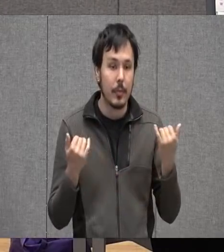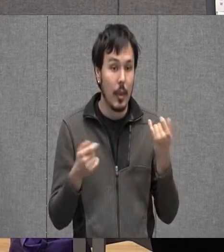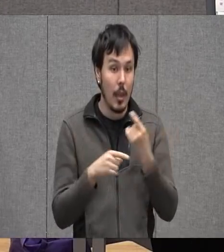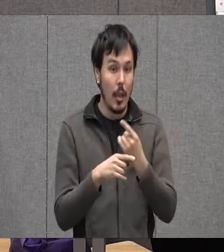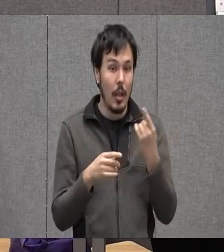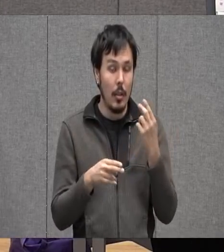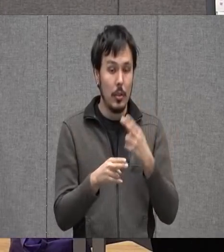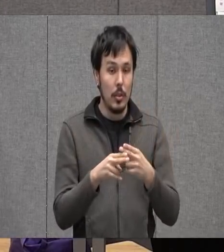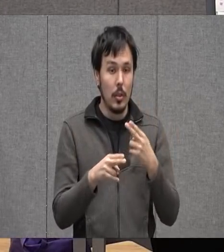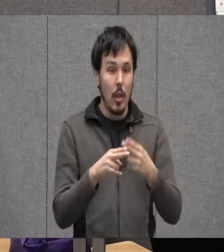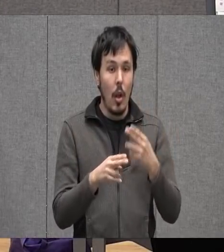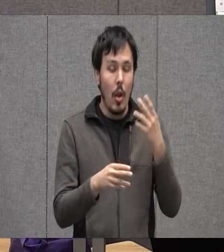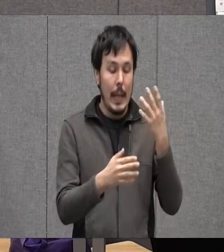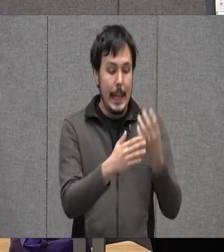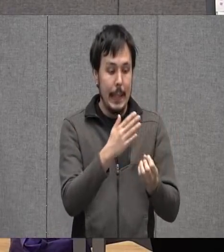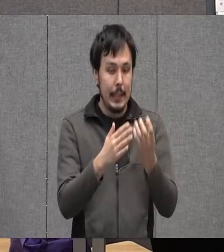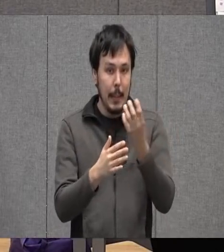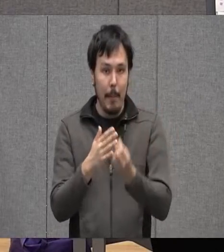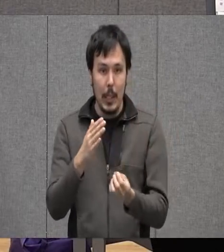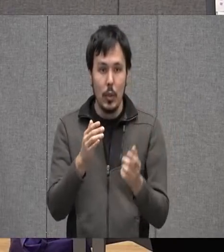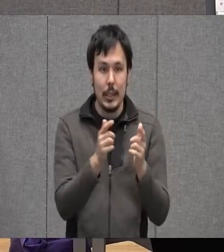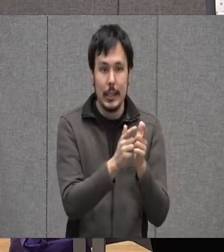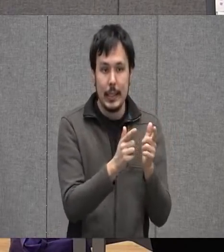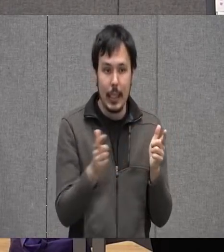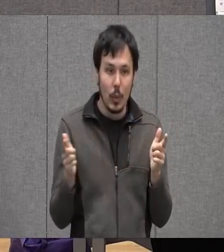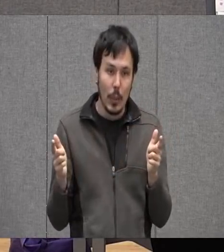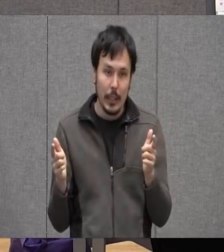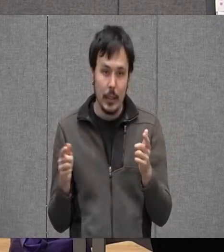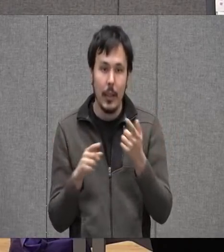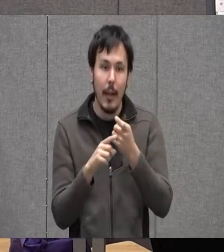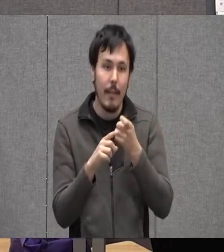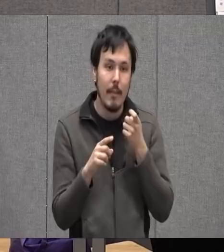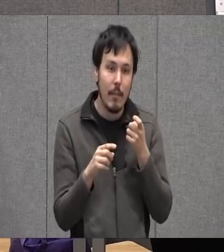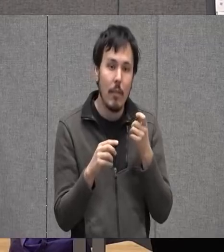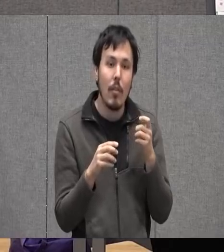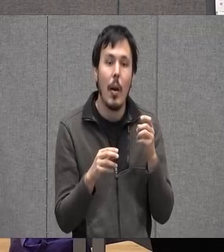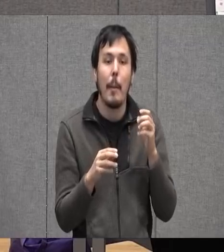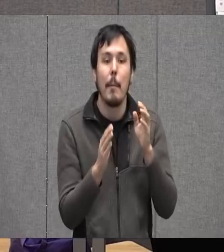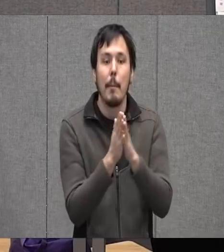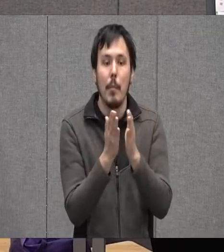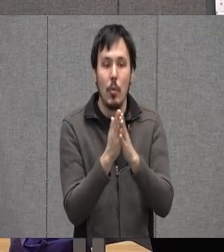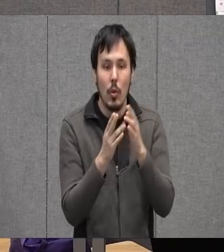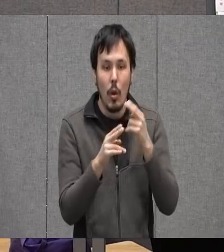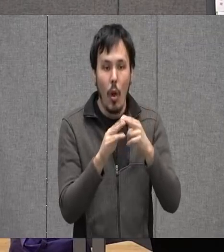disappearing sequences, and it comes from a book called "Developing Number Knowledge" by Robert Wright.